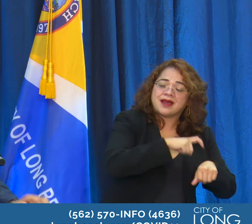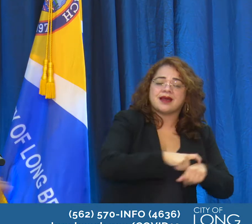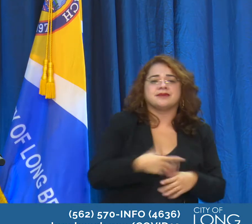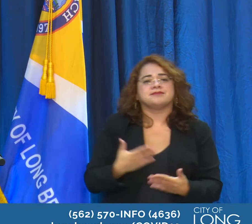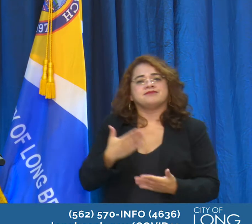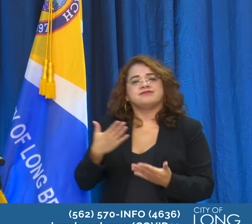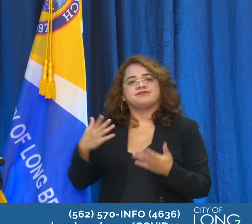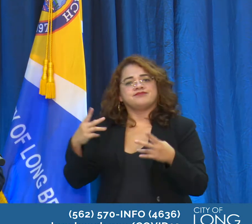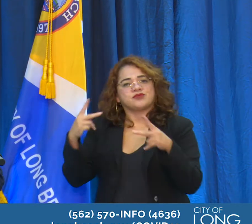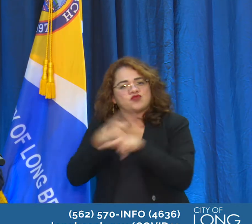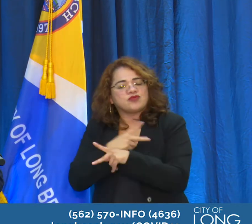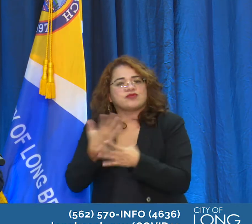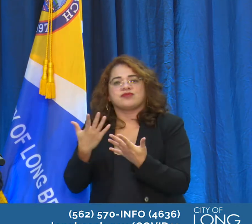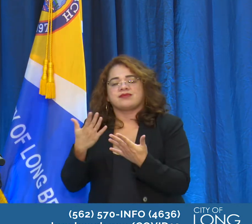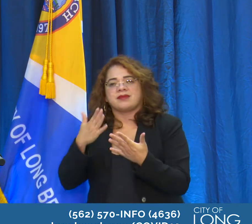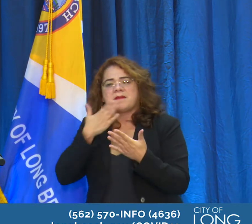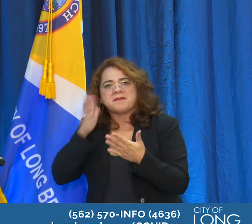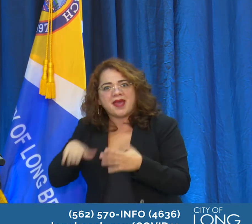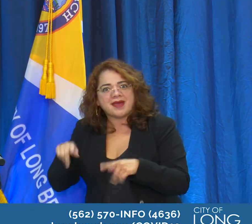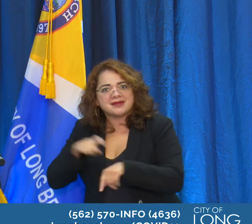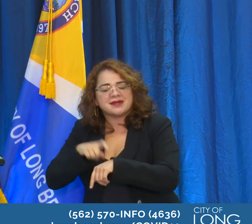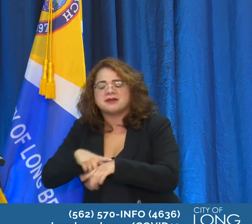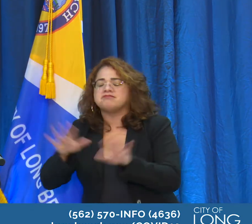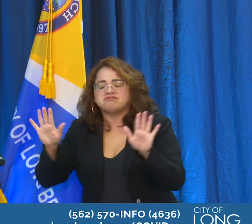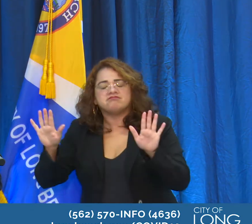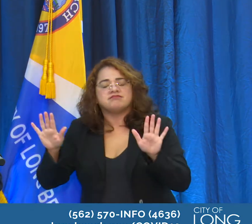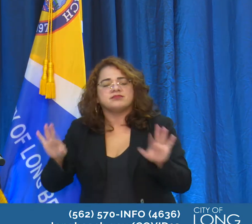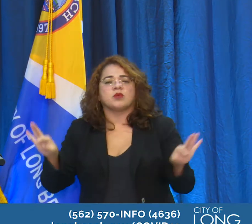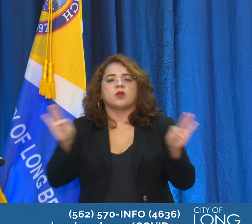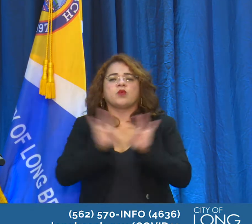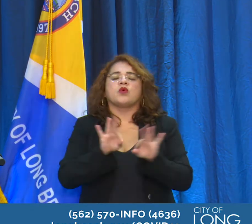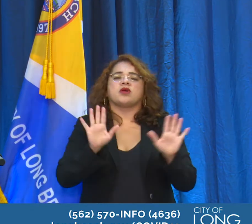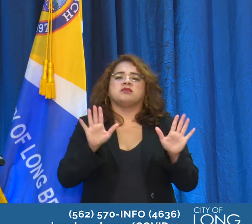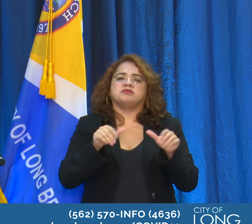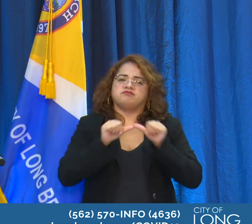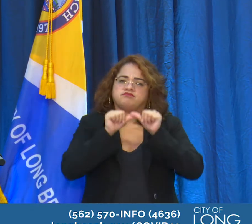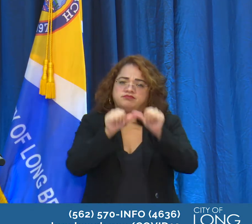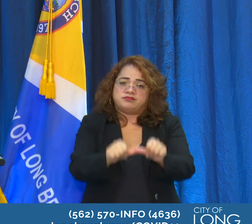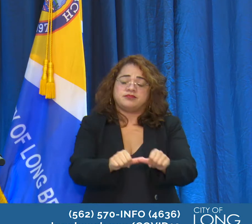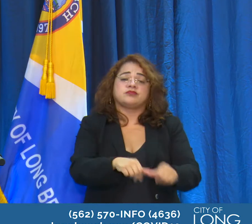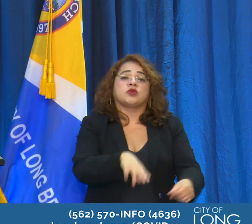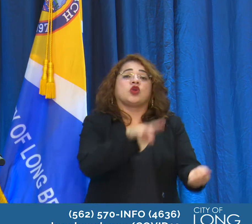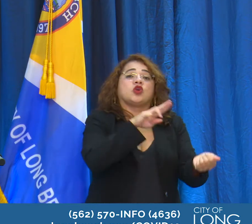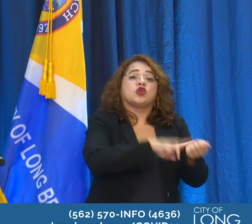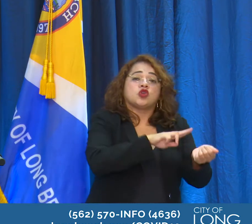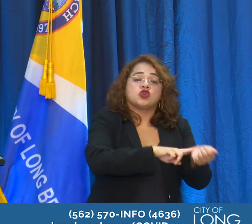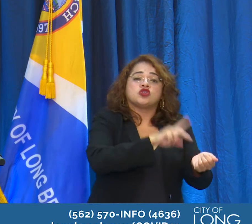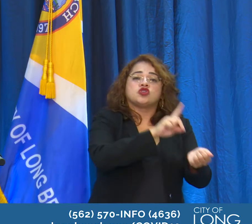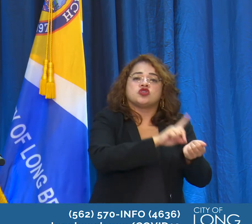I want to also note and thank all the nurses and doctors who are so heroic in taking care